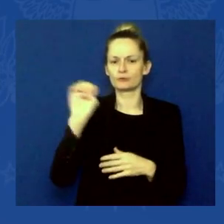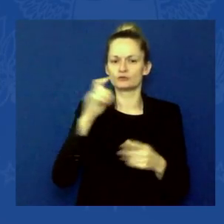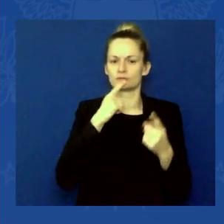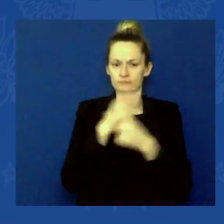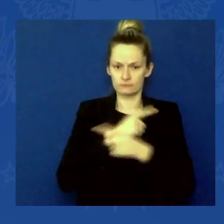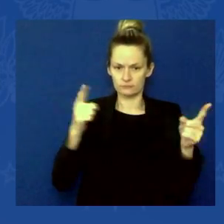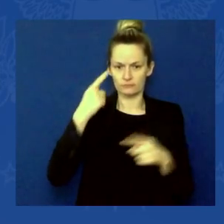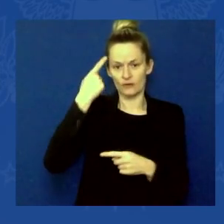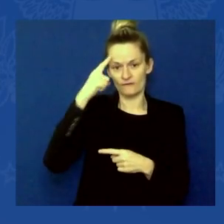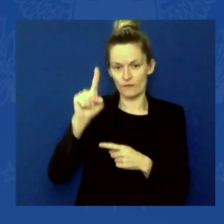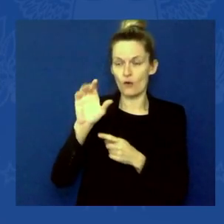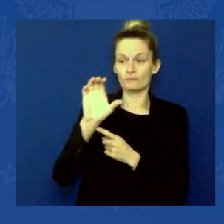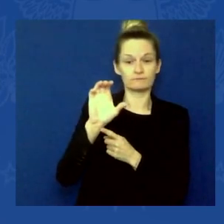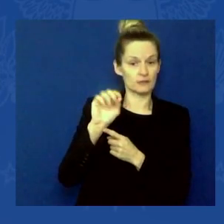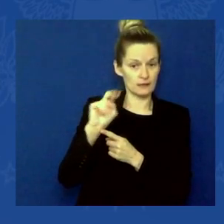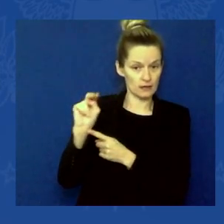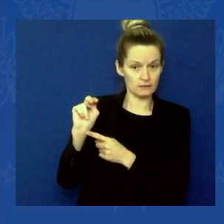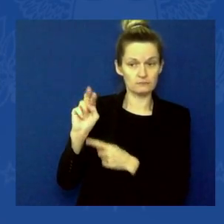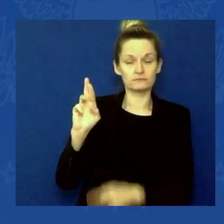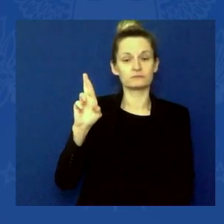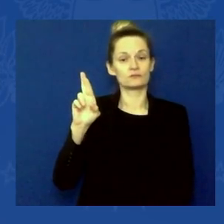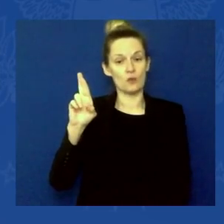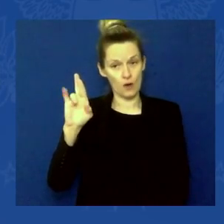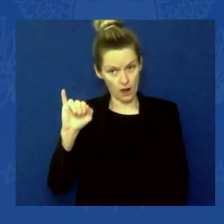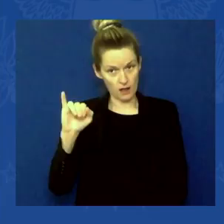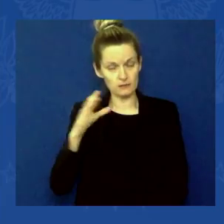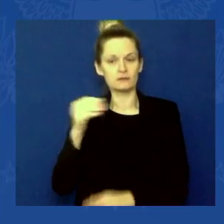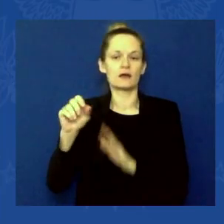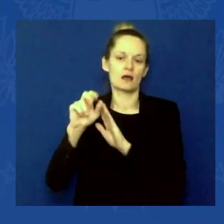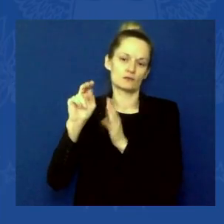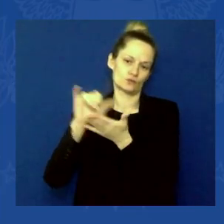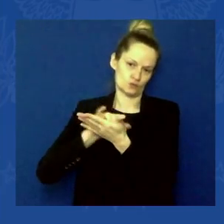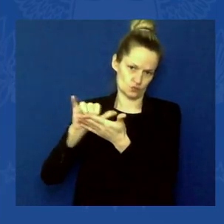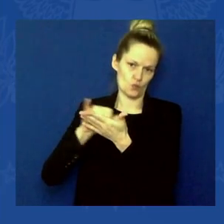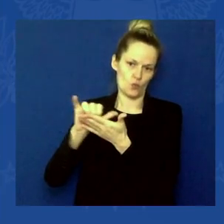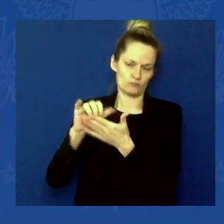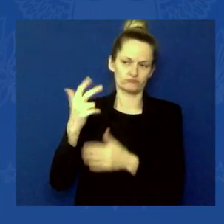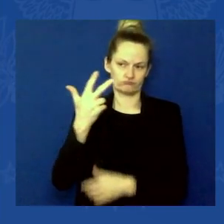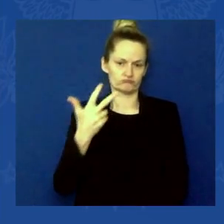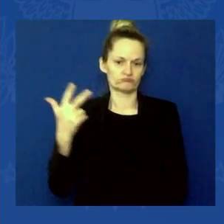and means we can -- we can get in there and help as soon as this extreme weather has moved through.